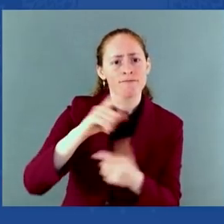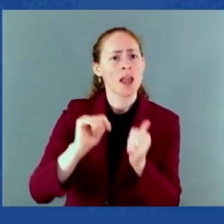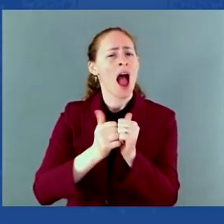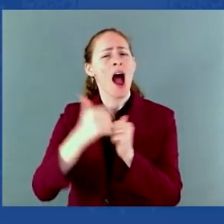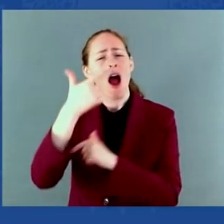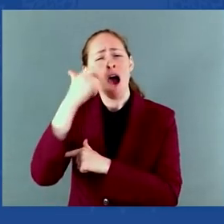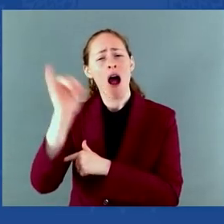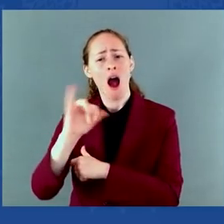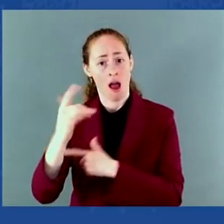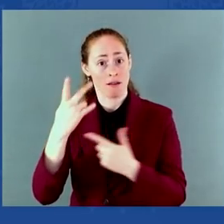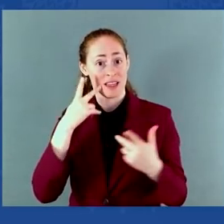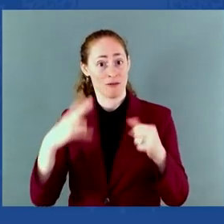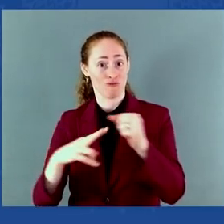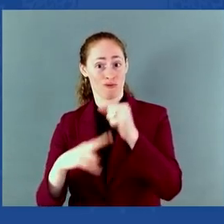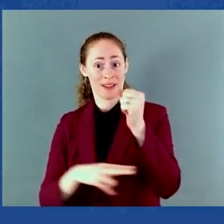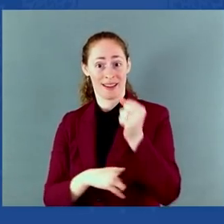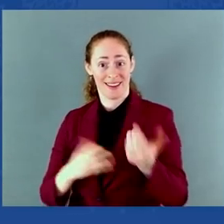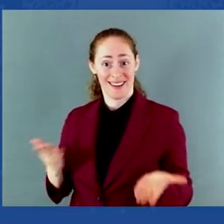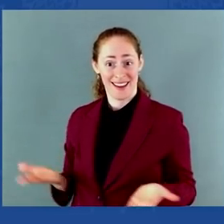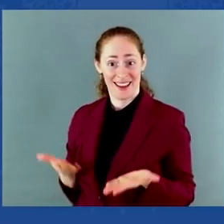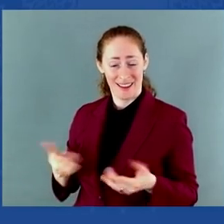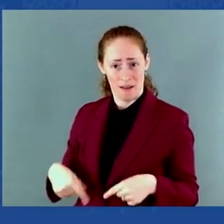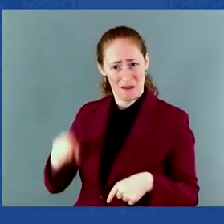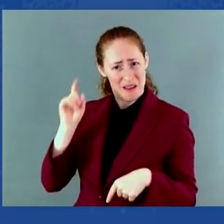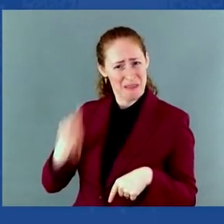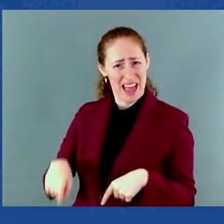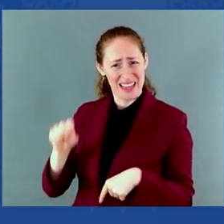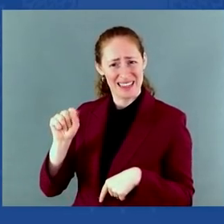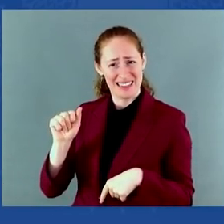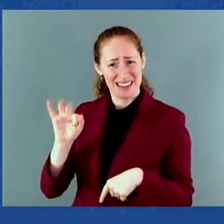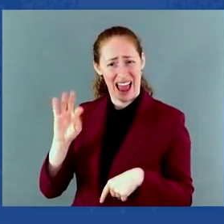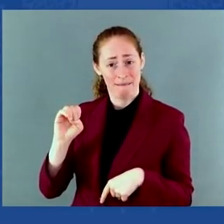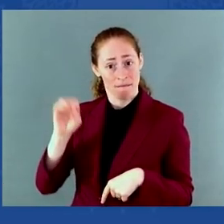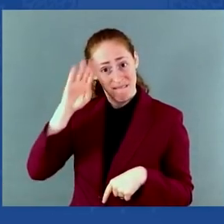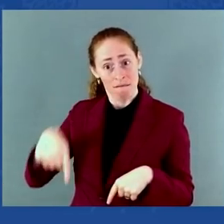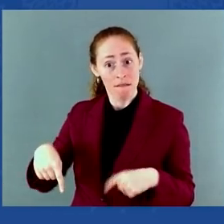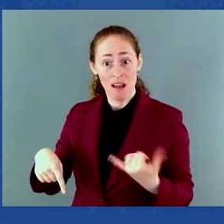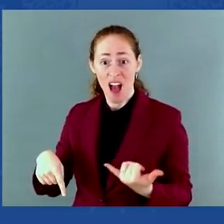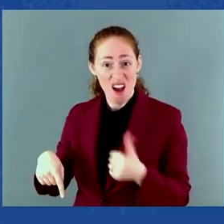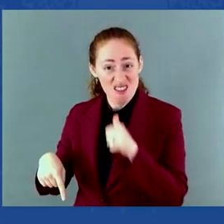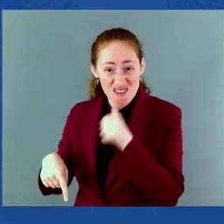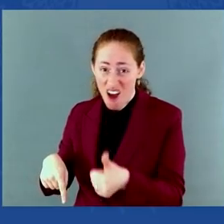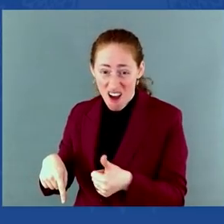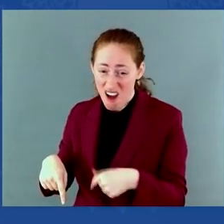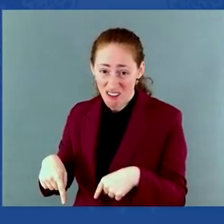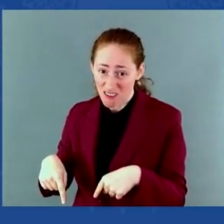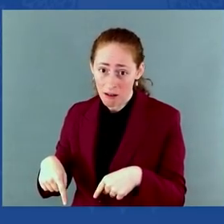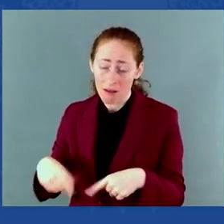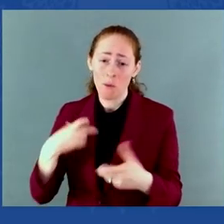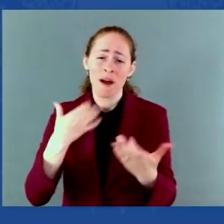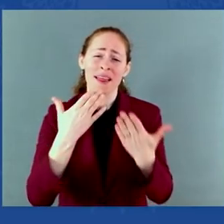And this is one is not. And so thank you, Maggie. You know, and, Jeannie -- Jeanne, you know, I won't surprise anyone here,